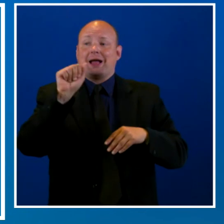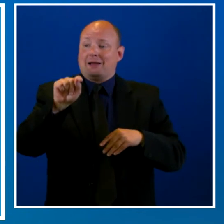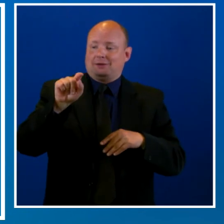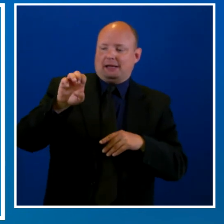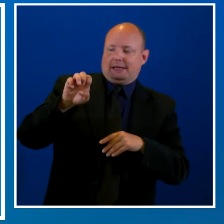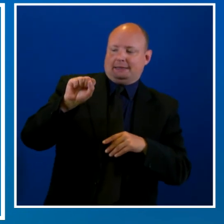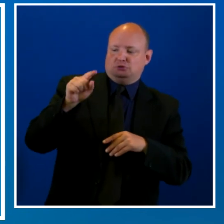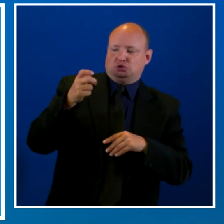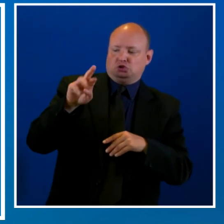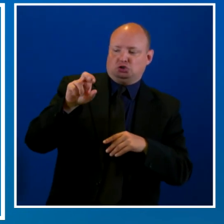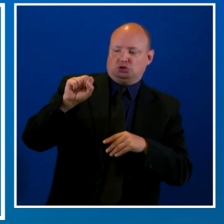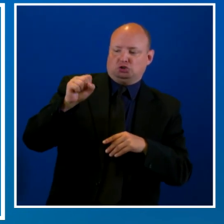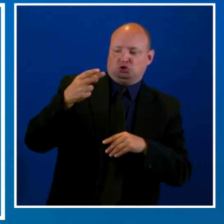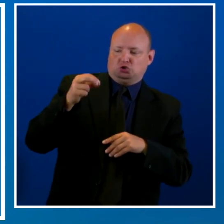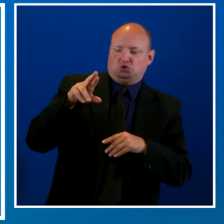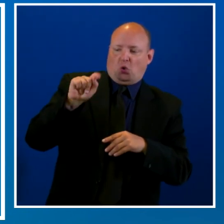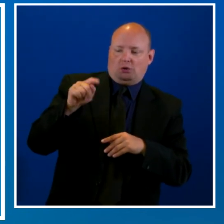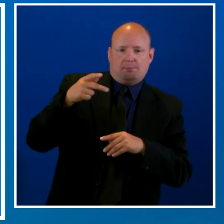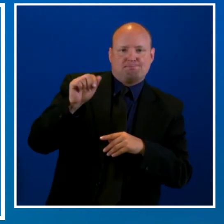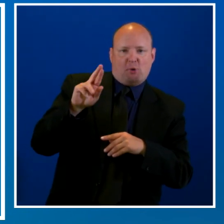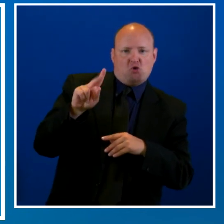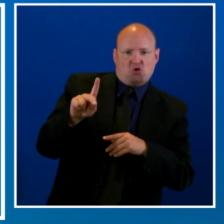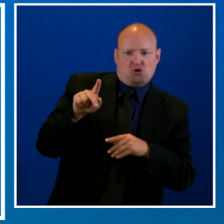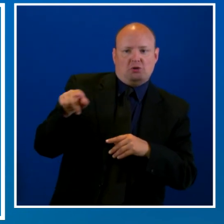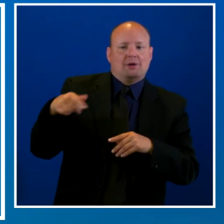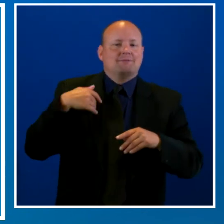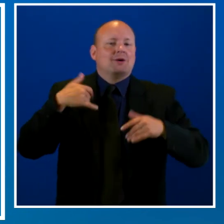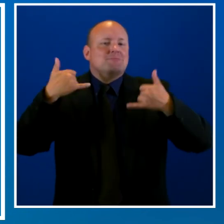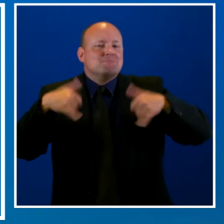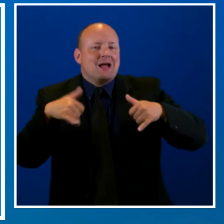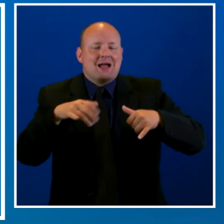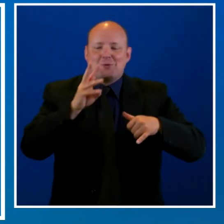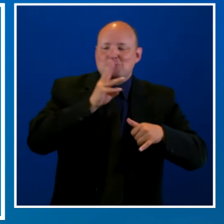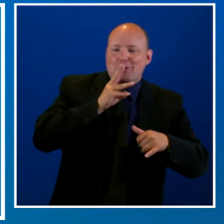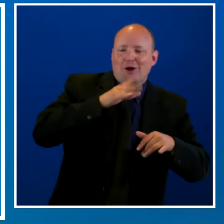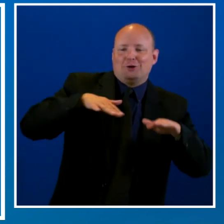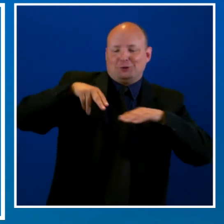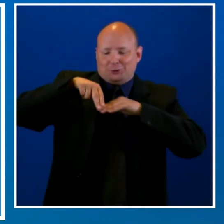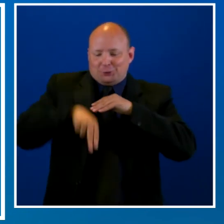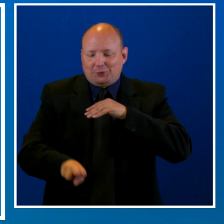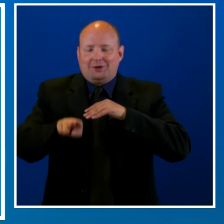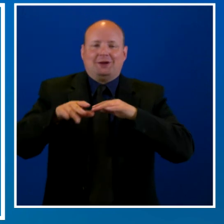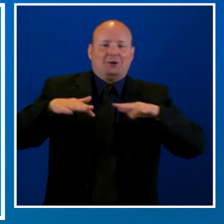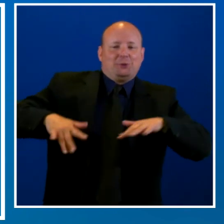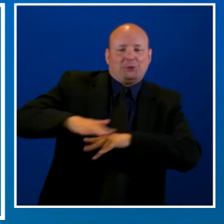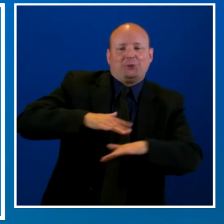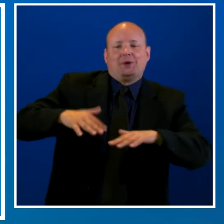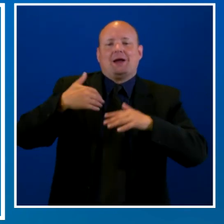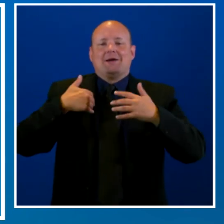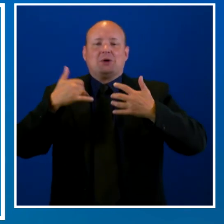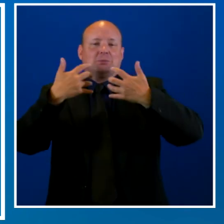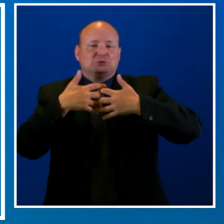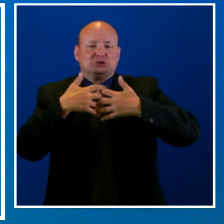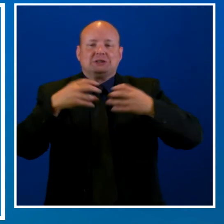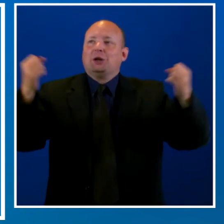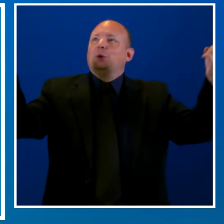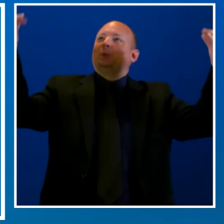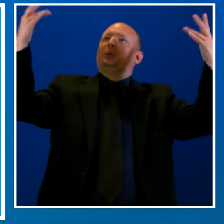Visitors to the park can dip a toe in or go through the mister to cool off during the hot weekend ahead.